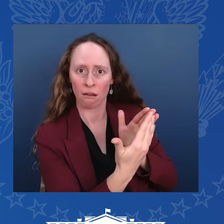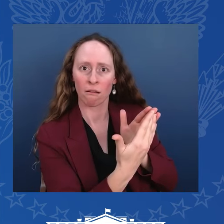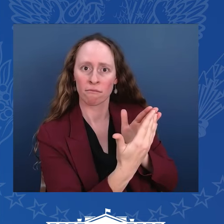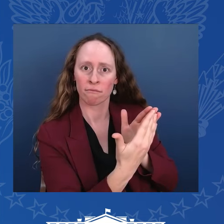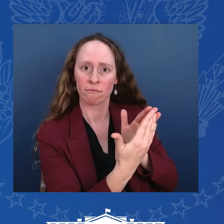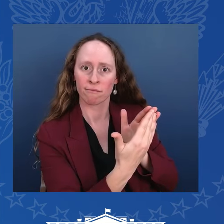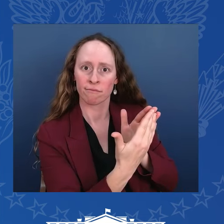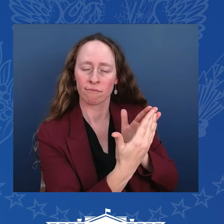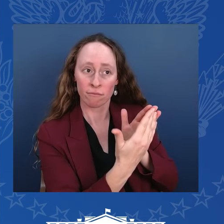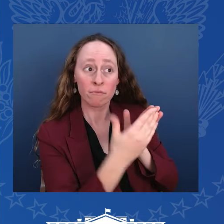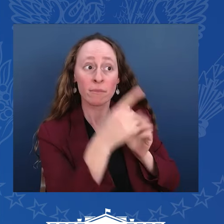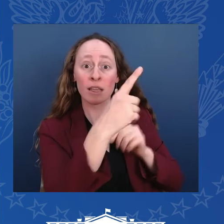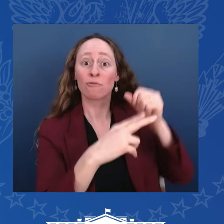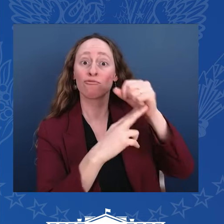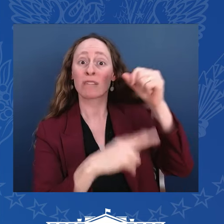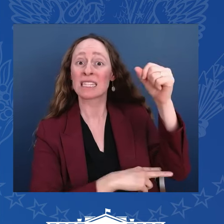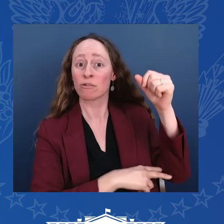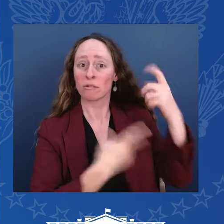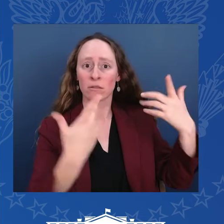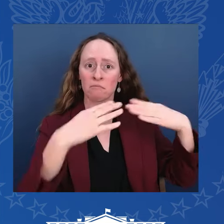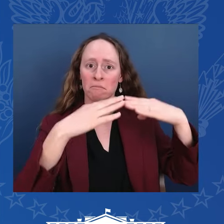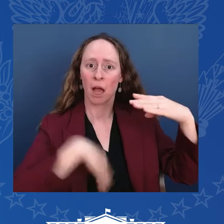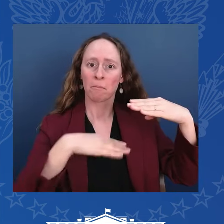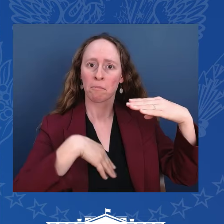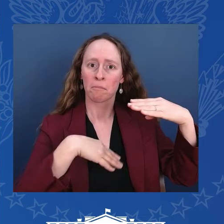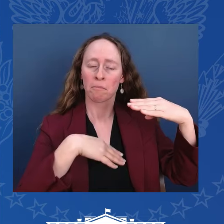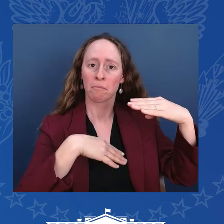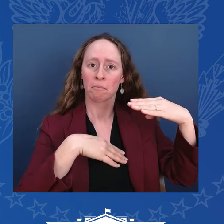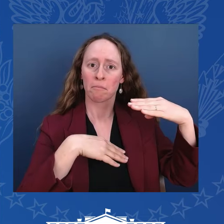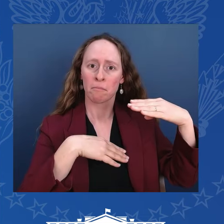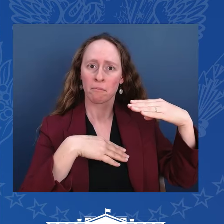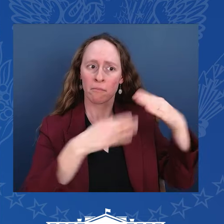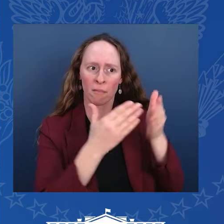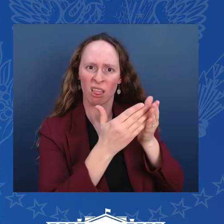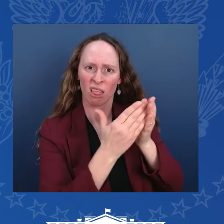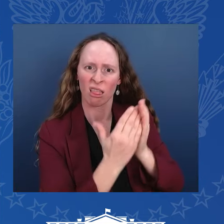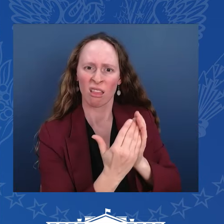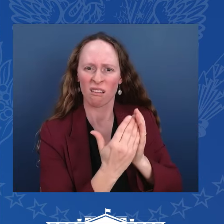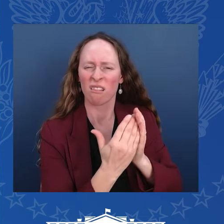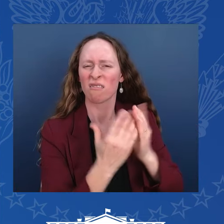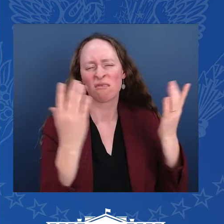It's a landscape that for many of us was unimaginable because I'd never seen that landscape before.